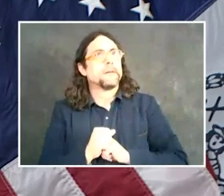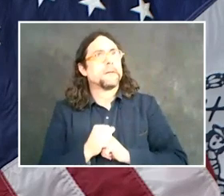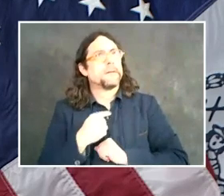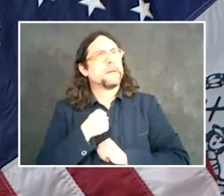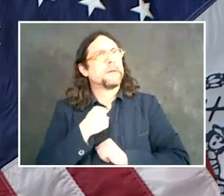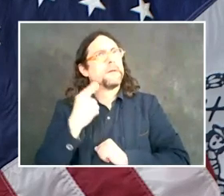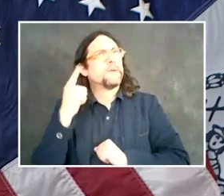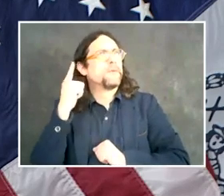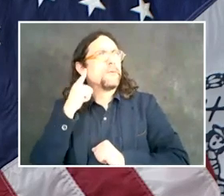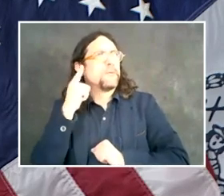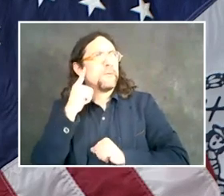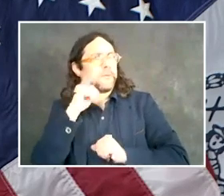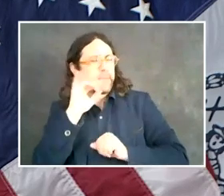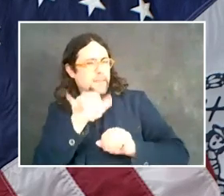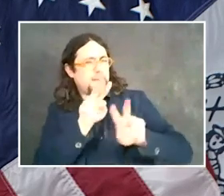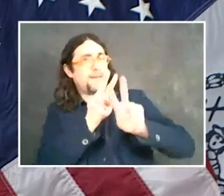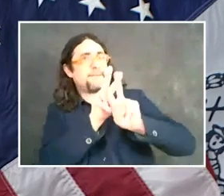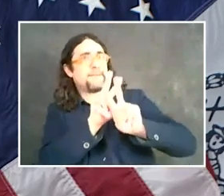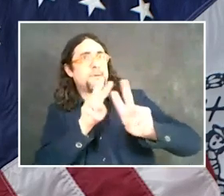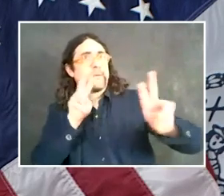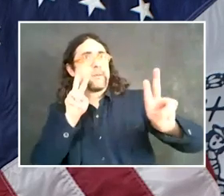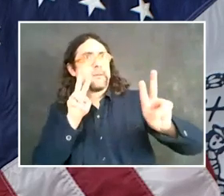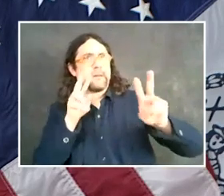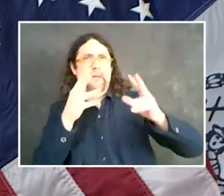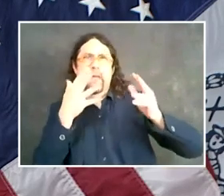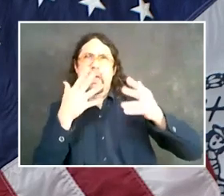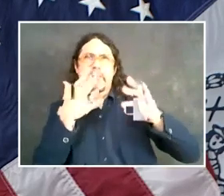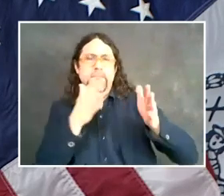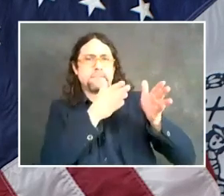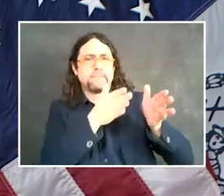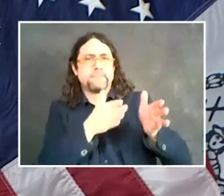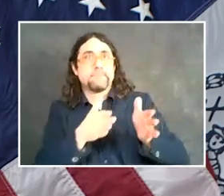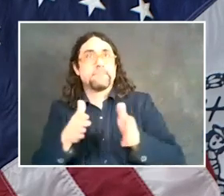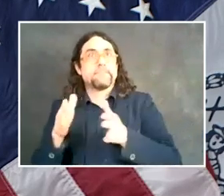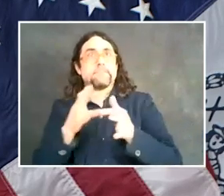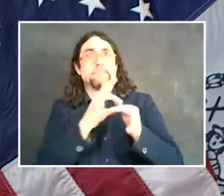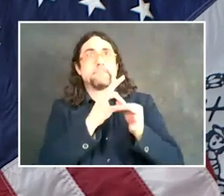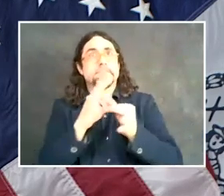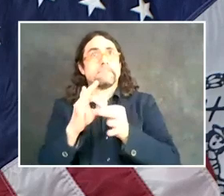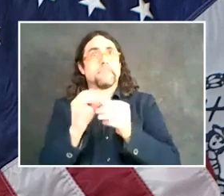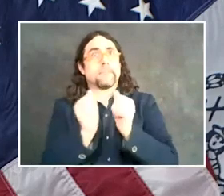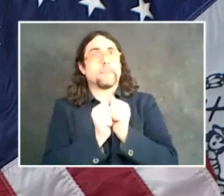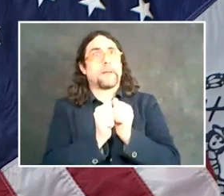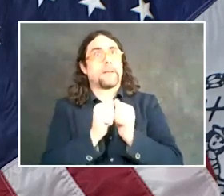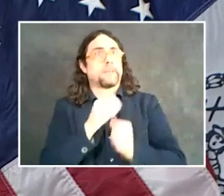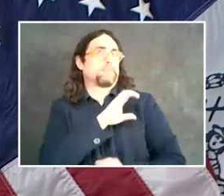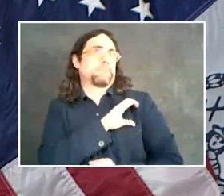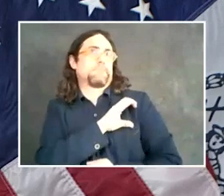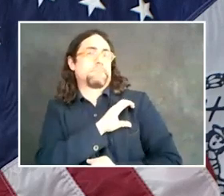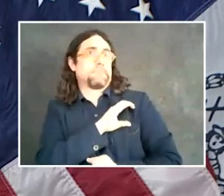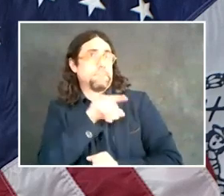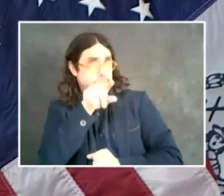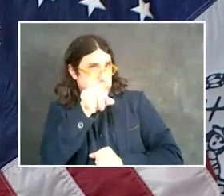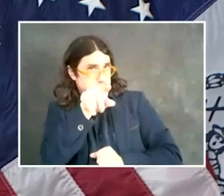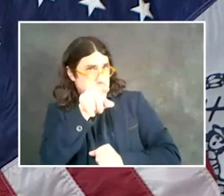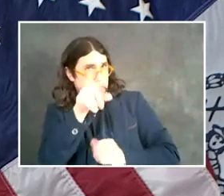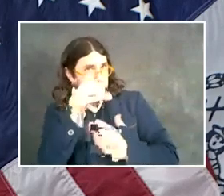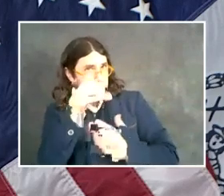SHAY, CAN YOU TELL US IN DETAIL ABOUT ANY CONTACT OR PLANS THAT